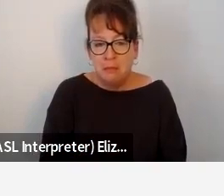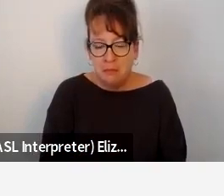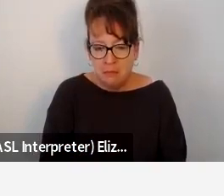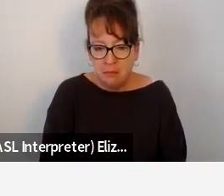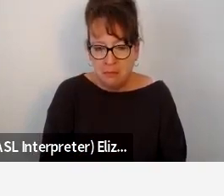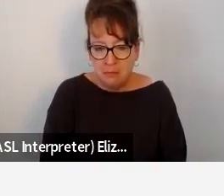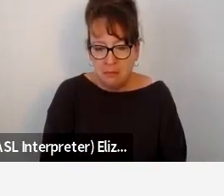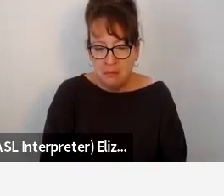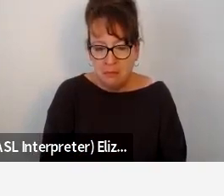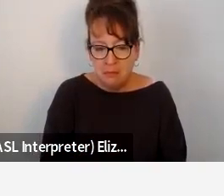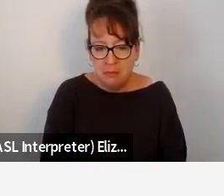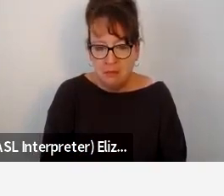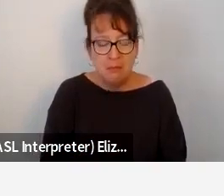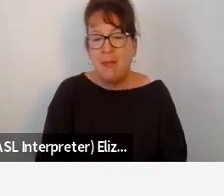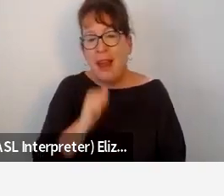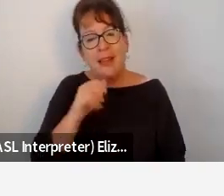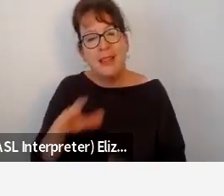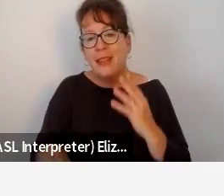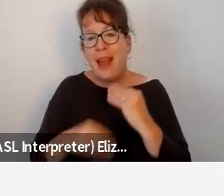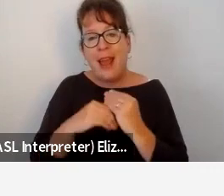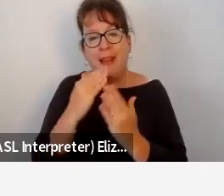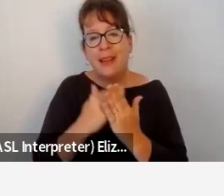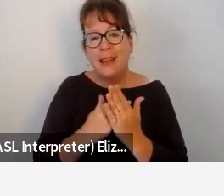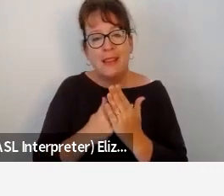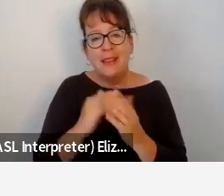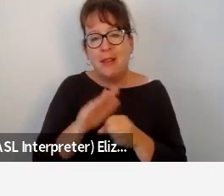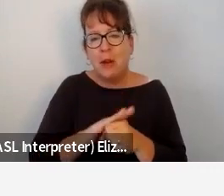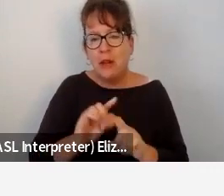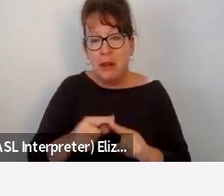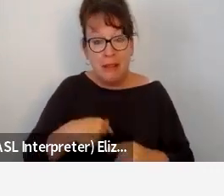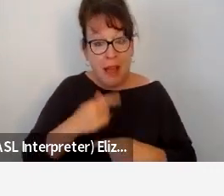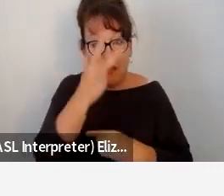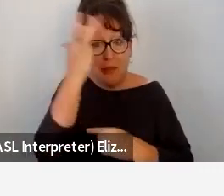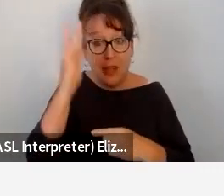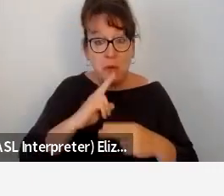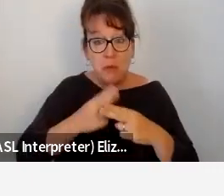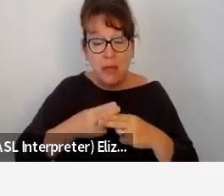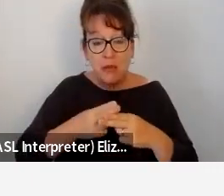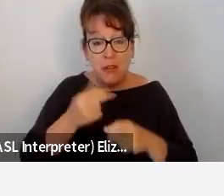The statute also tells us that we cannot fund anything or we must only fund things that